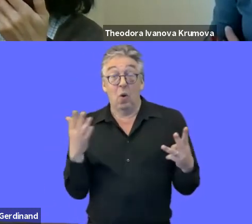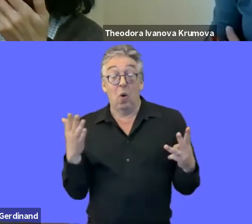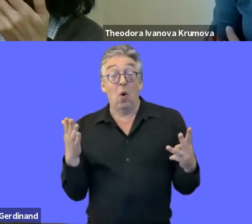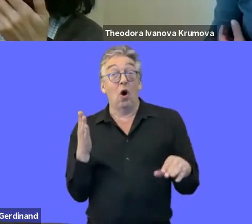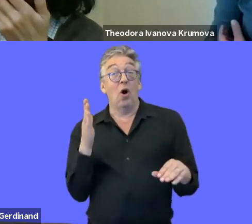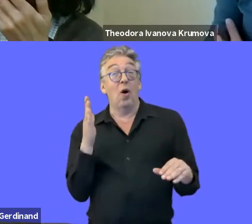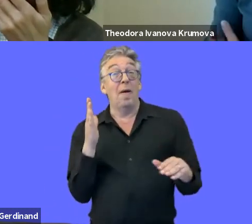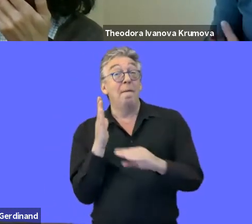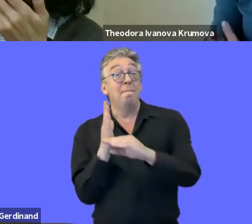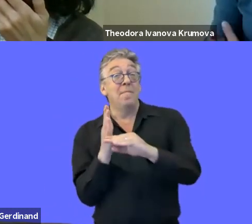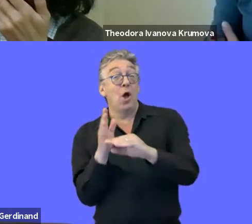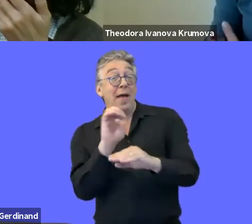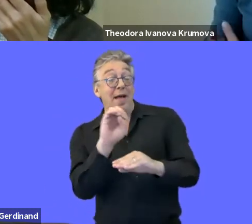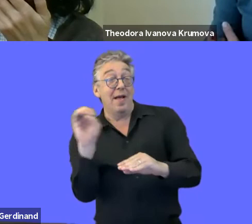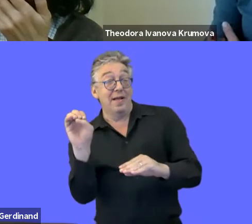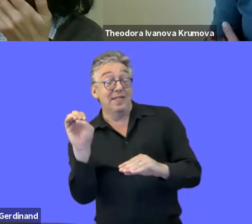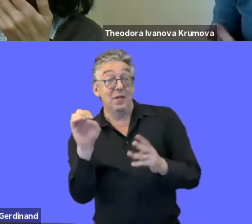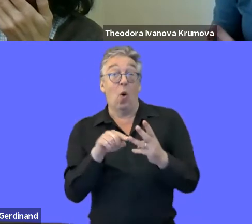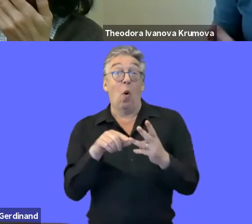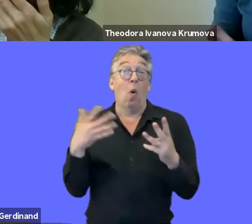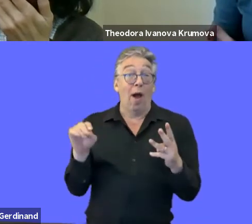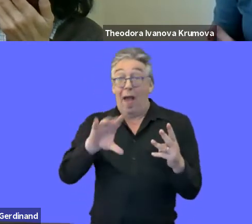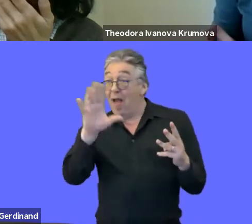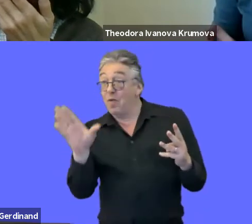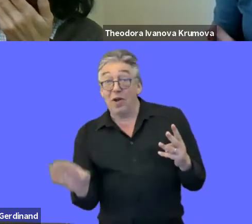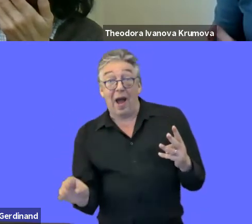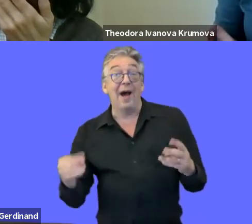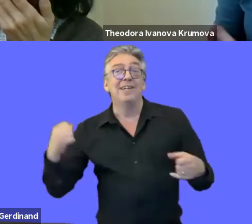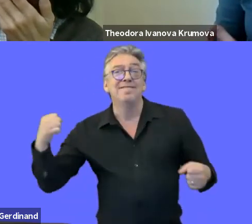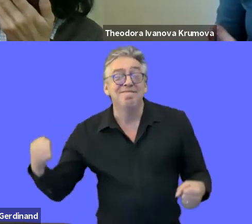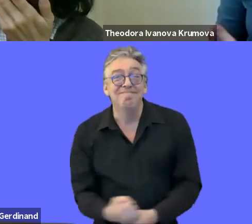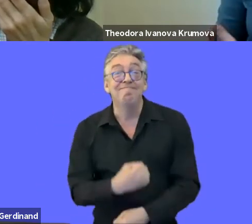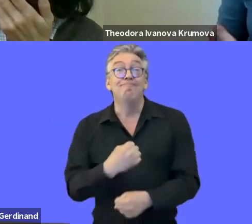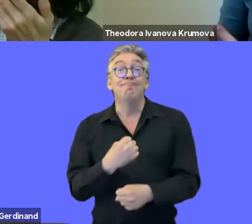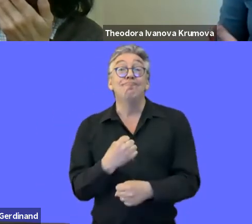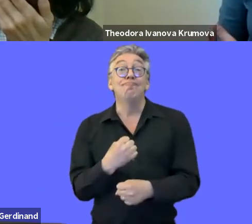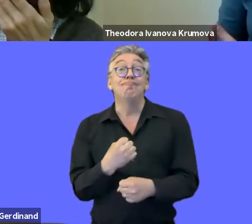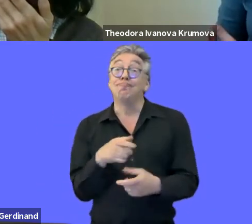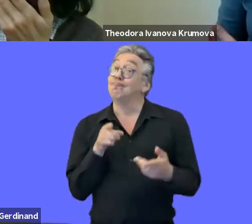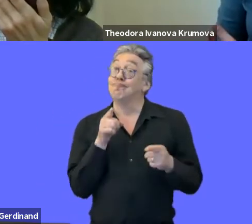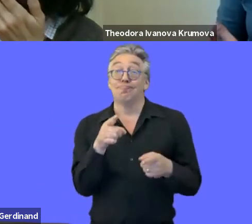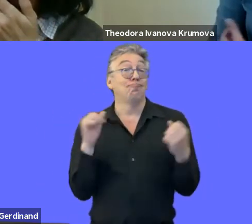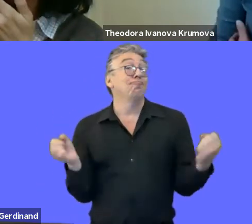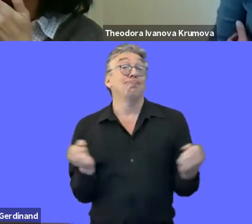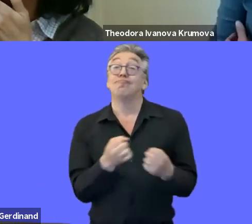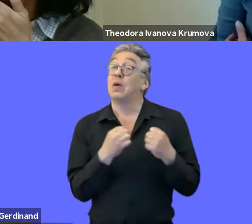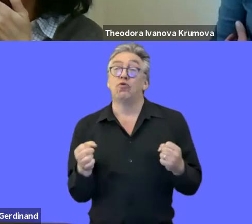or some states in Africa where unfortunately it will not be possible to use these procedures.